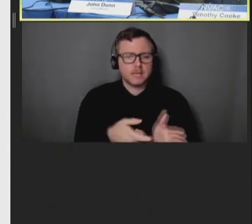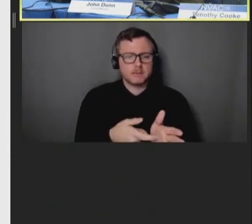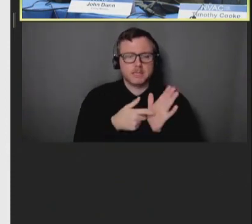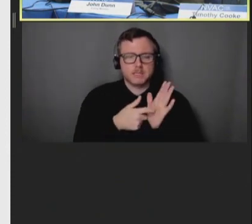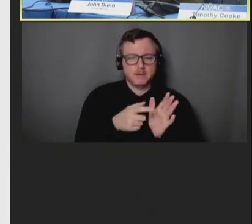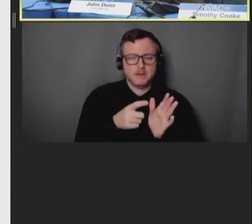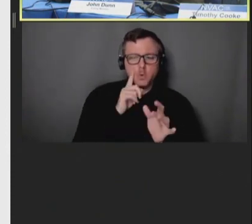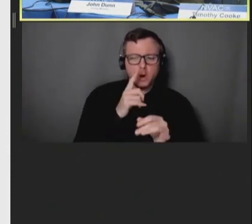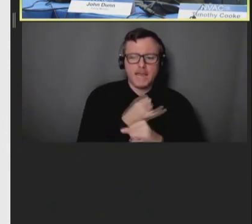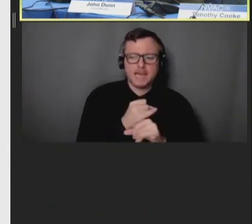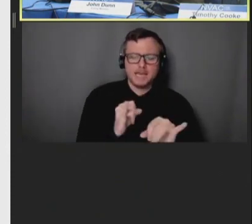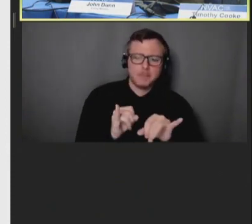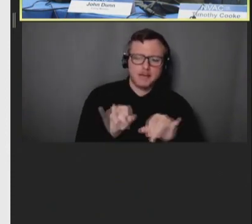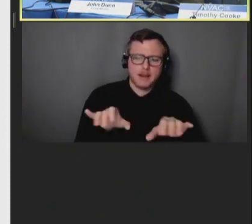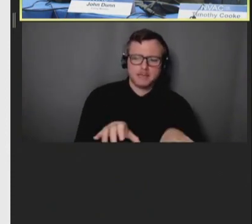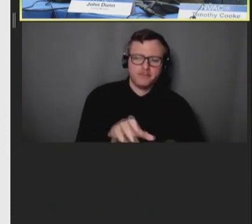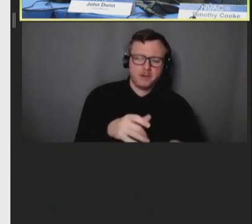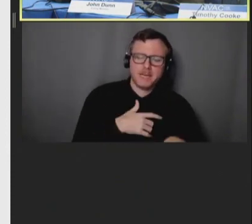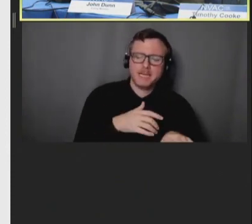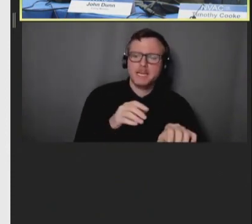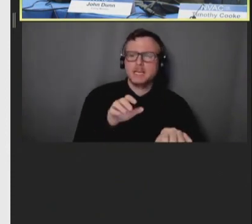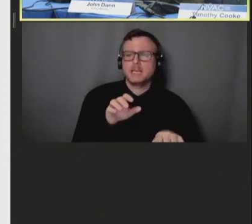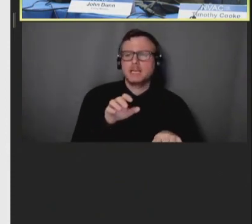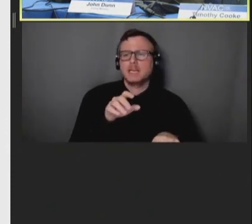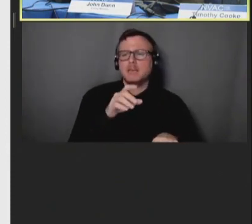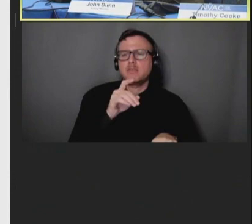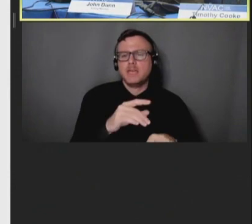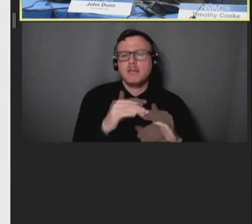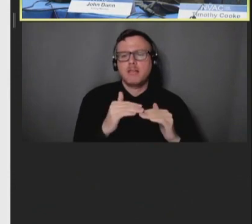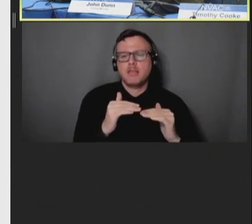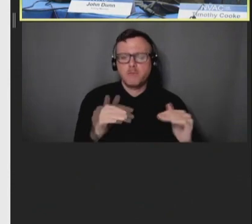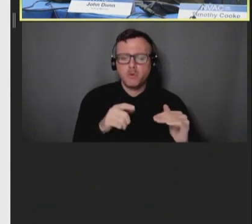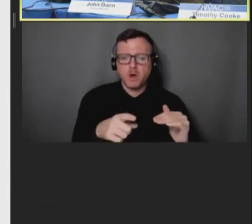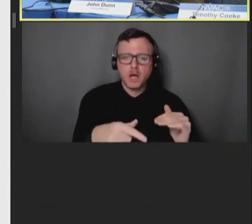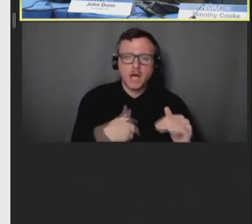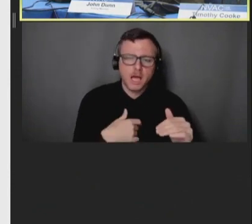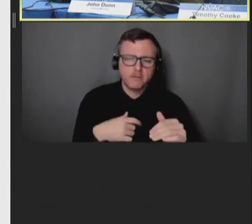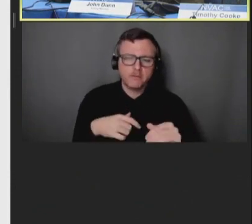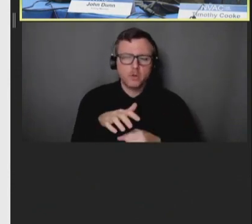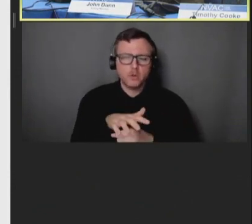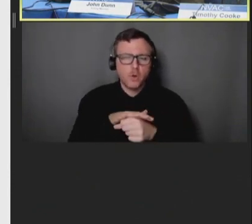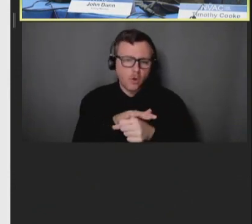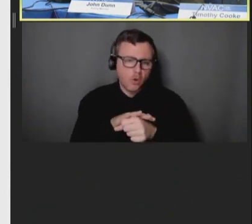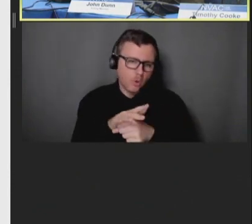activity, but for the degree of independent local decision making about how to get this done,